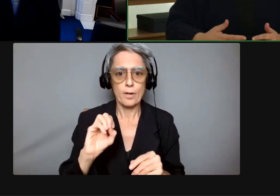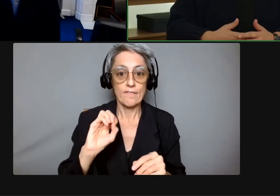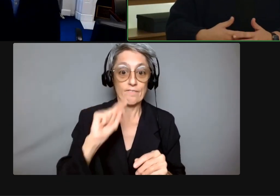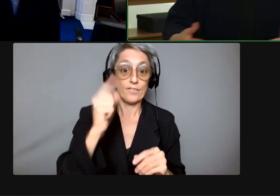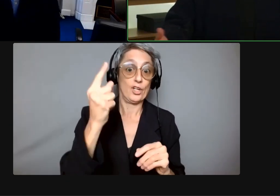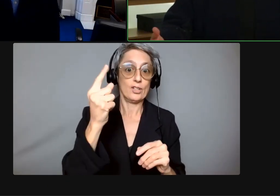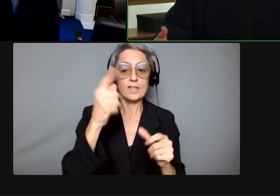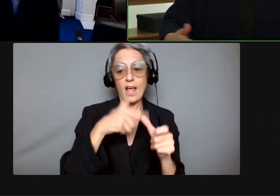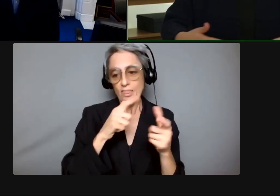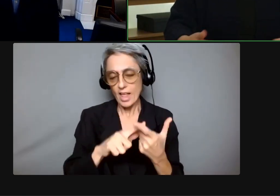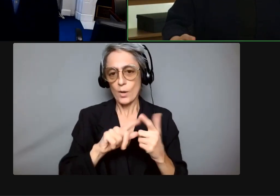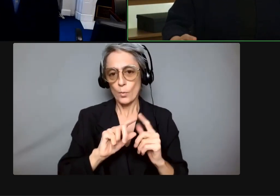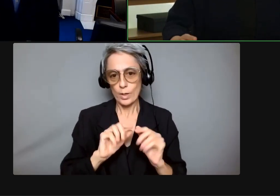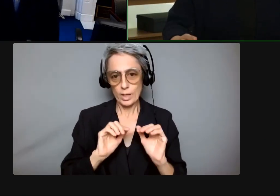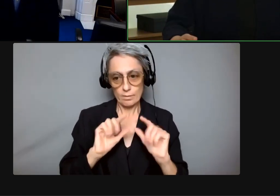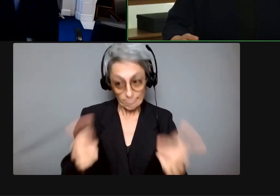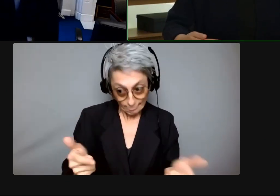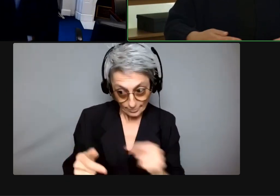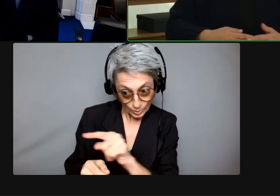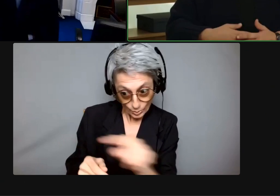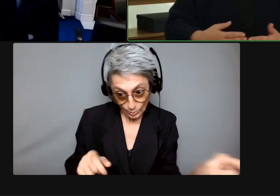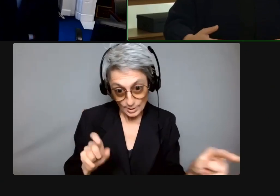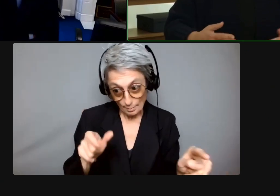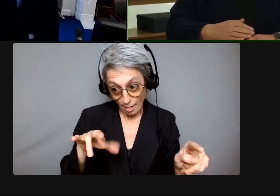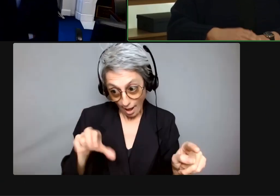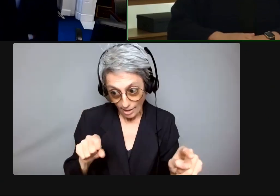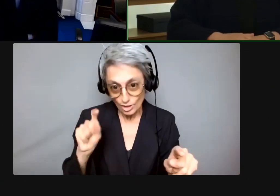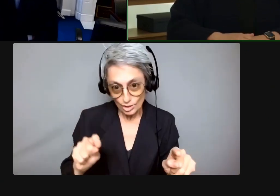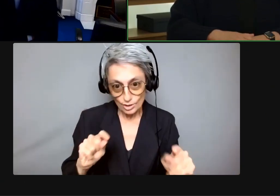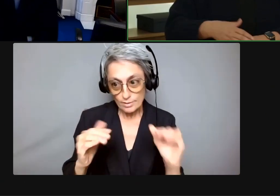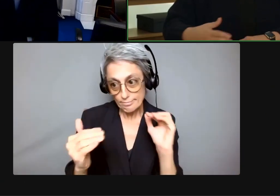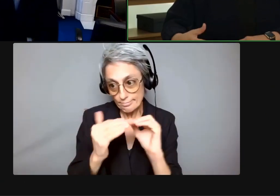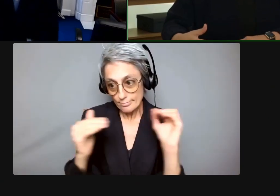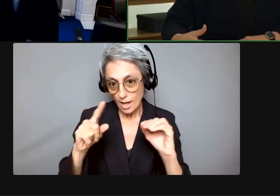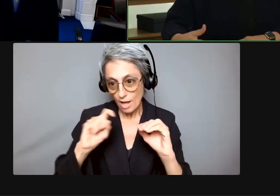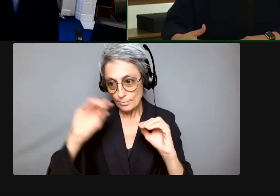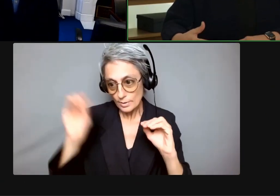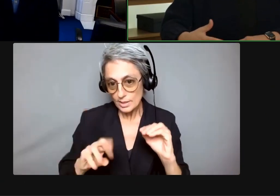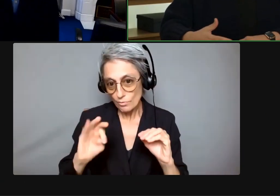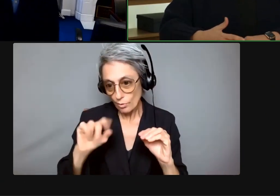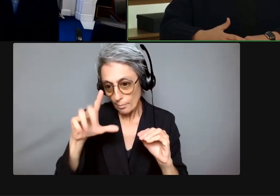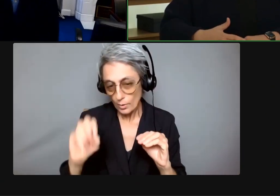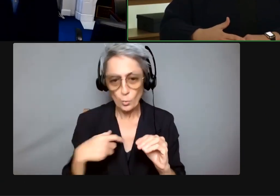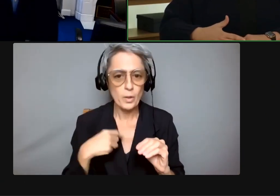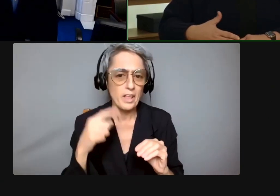and said, okay, now we want you to be there. You know, obviously it's leadership by example,